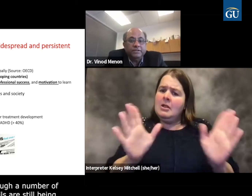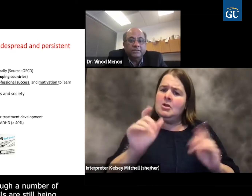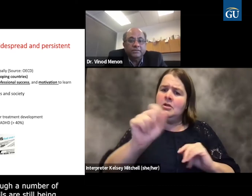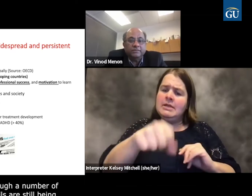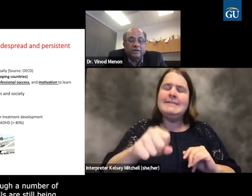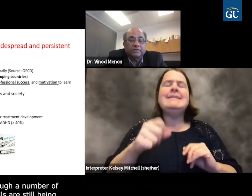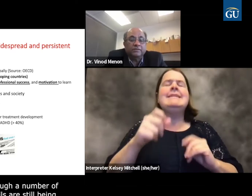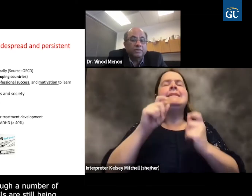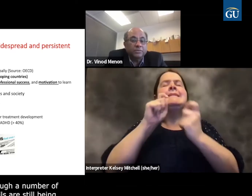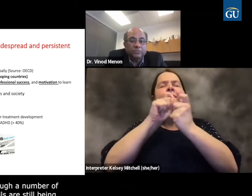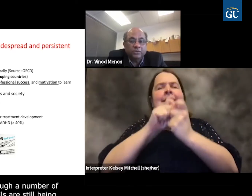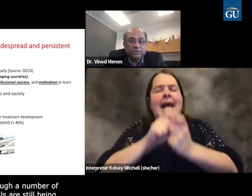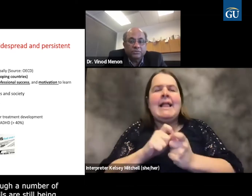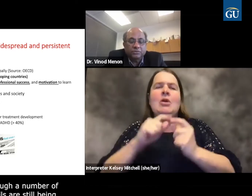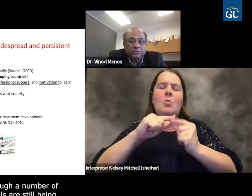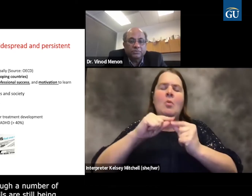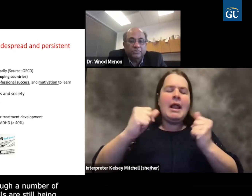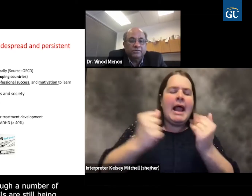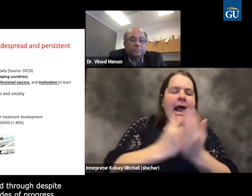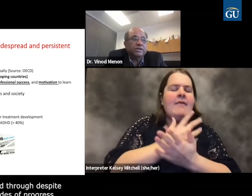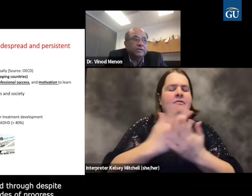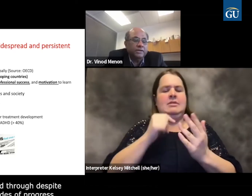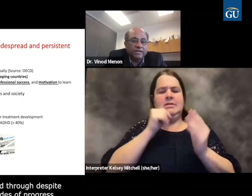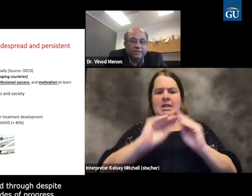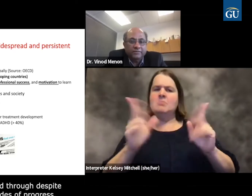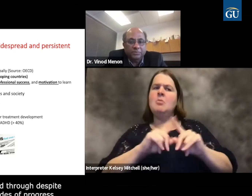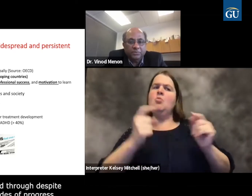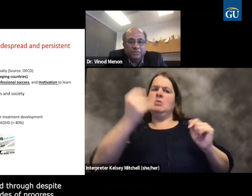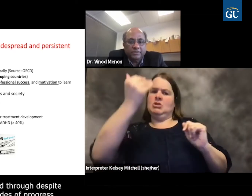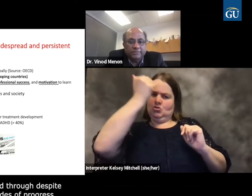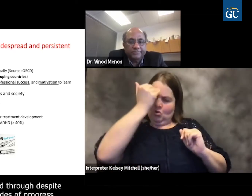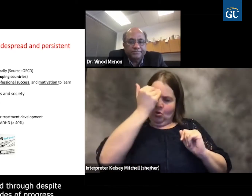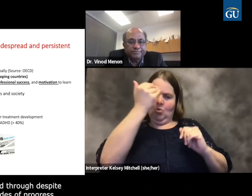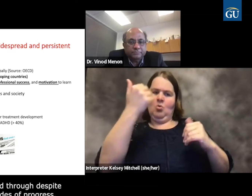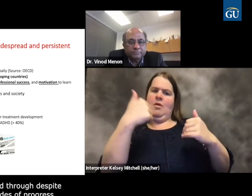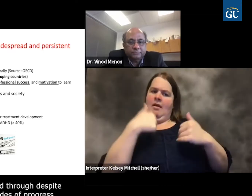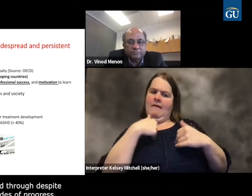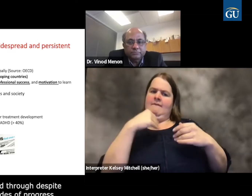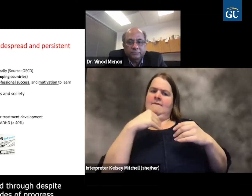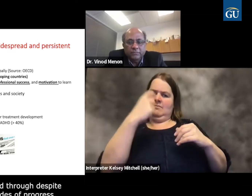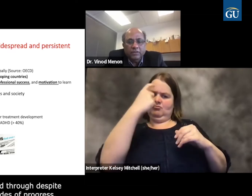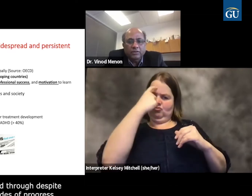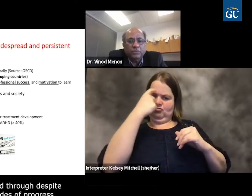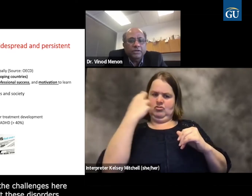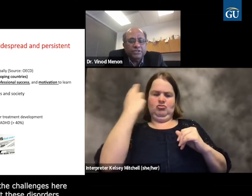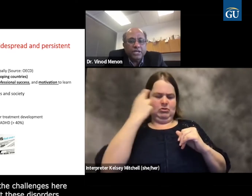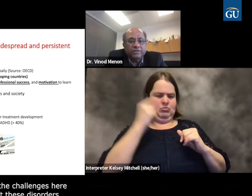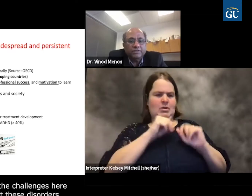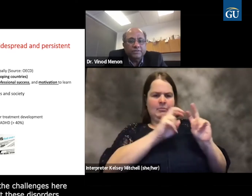although a number of details are still being worked through despite decades of